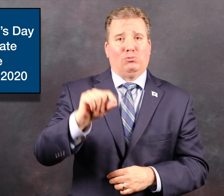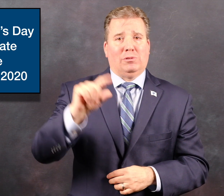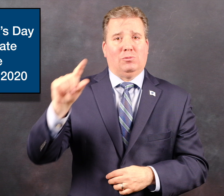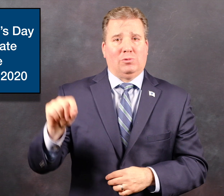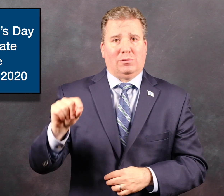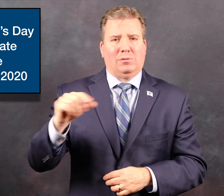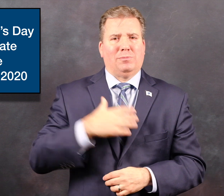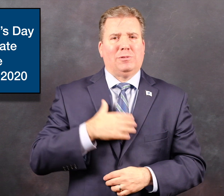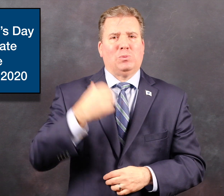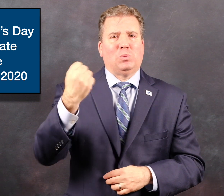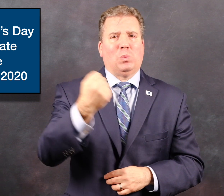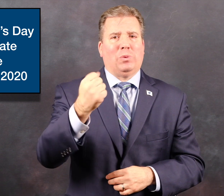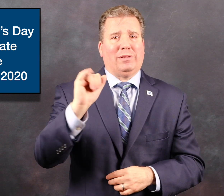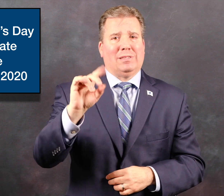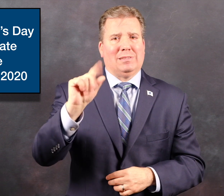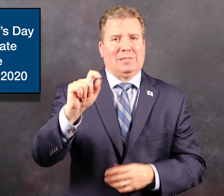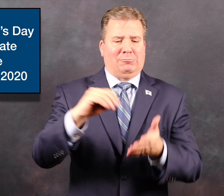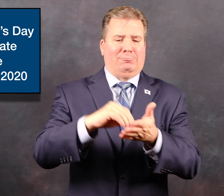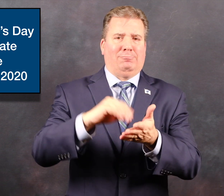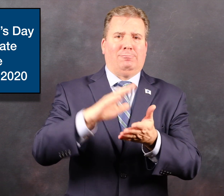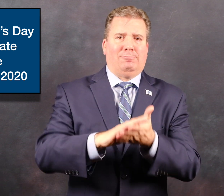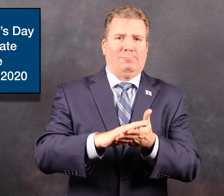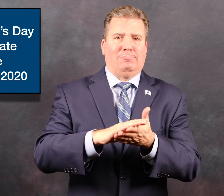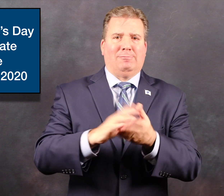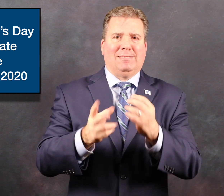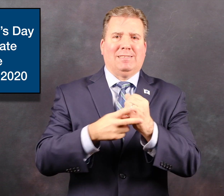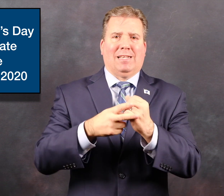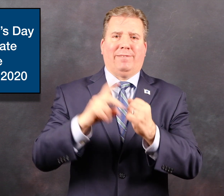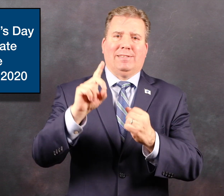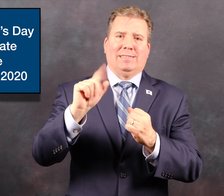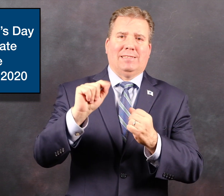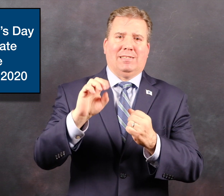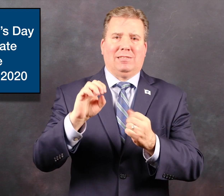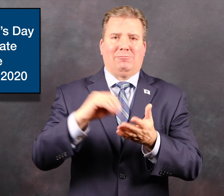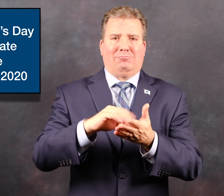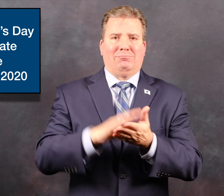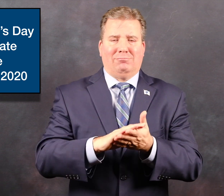Please save the date so you can join us for that event at the State House.